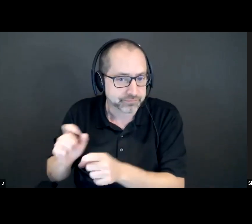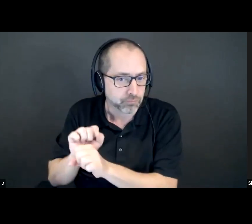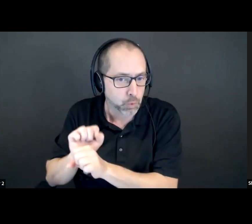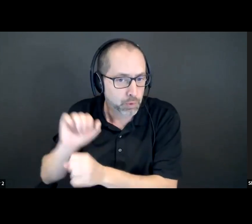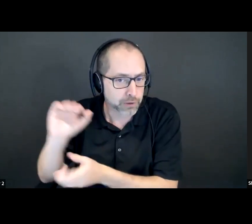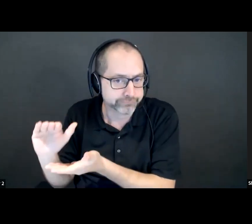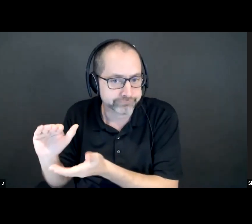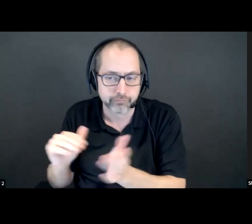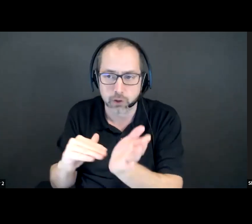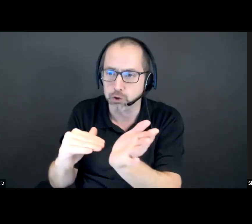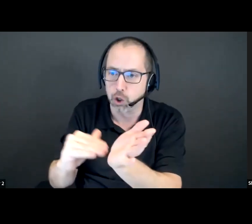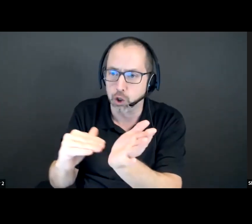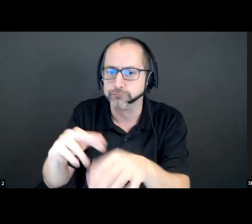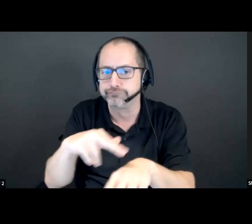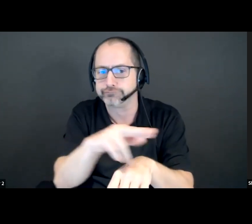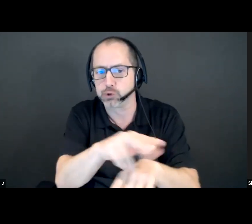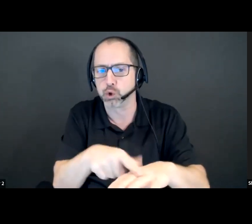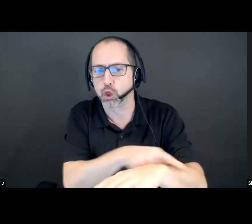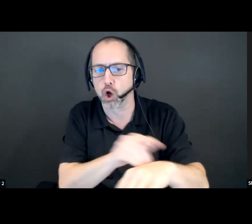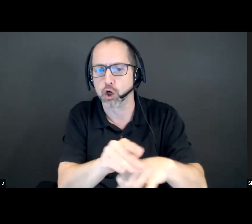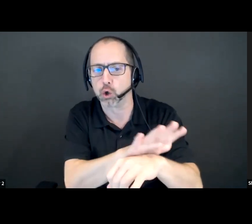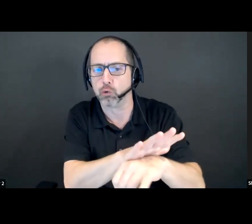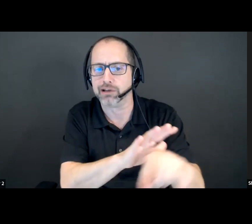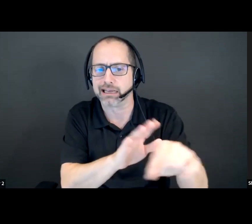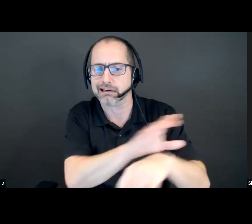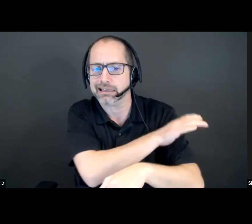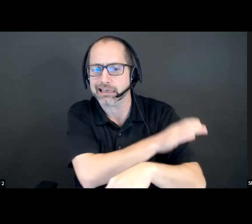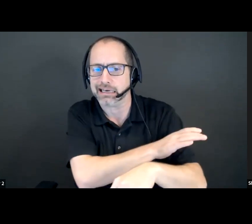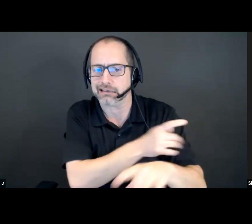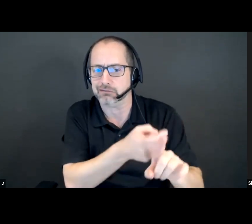Clinic running out of one of our hospitals in Calgary since it's been three months and I'm